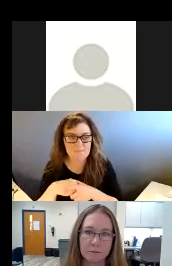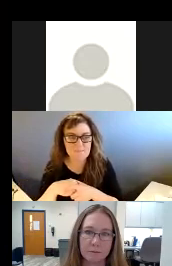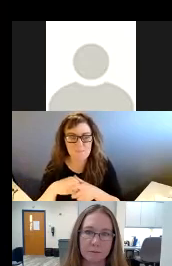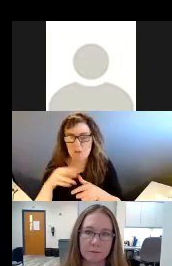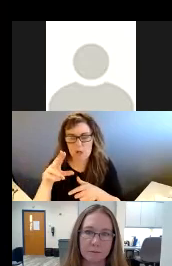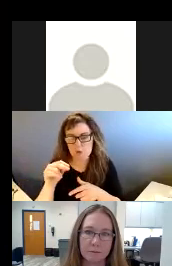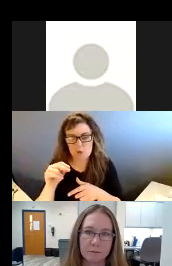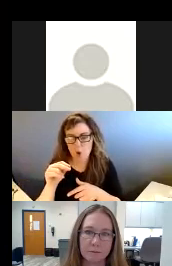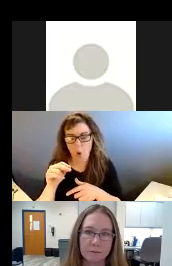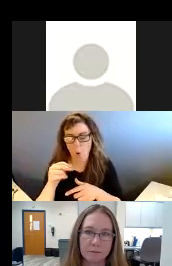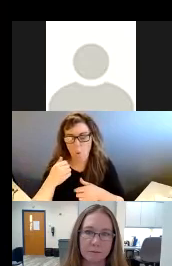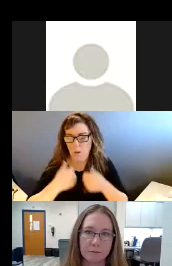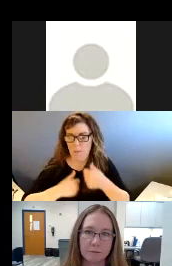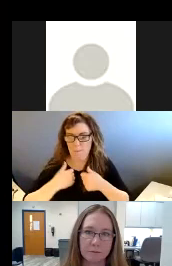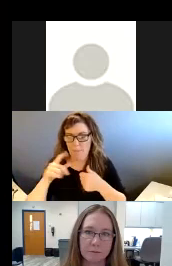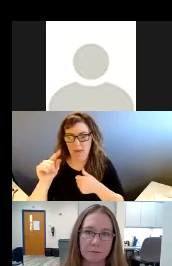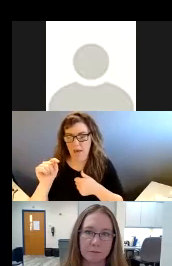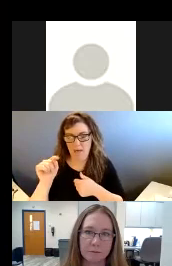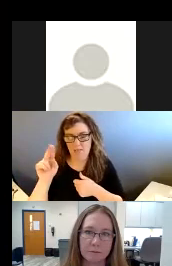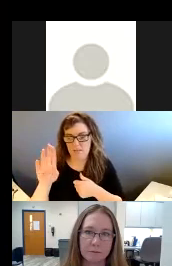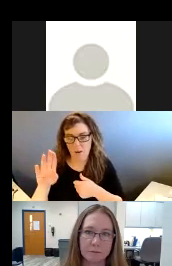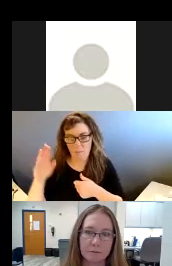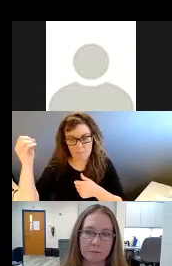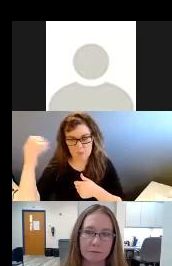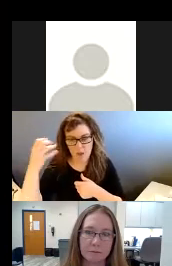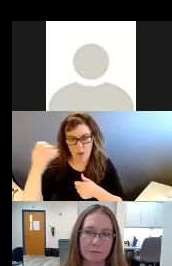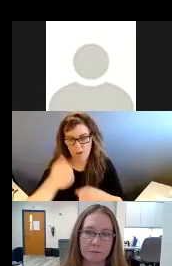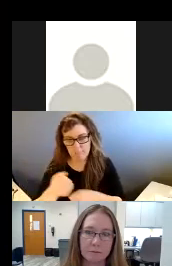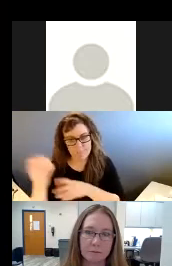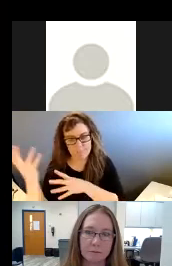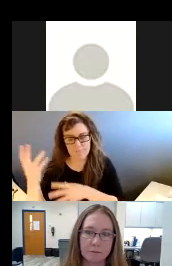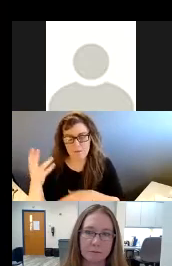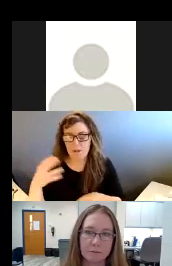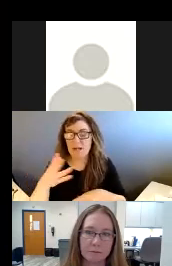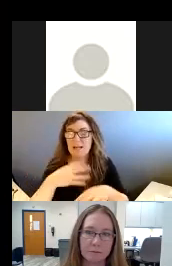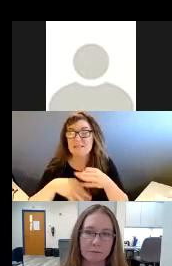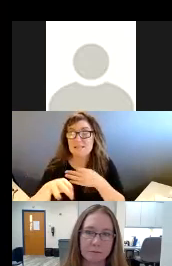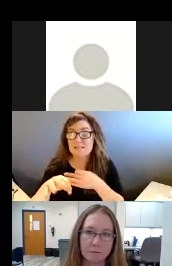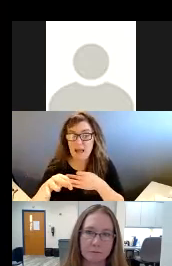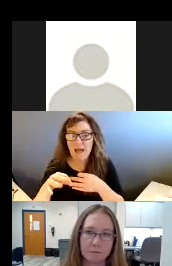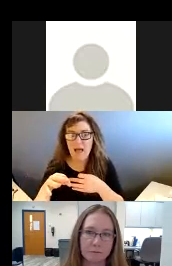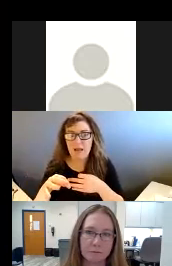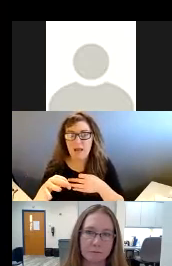OVER HERE IN THE CORNER. THEY INSTALLED LOOKS LIKE A ROLL-IN SHOWER, A RAMP